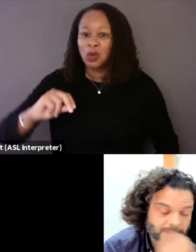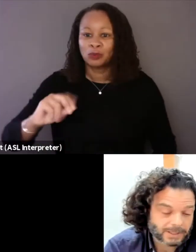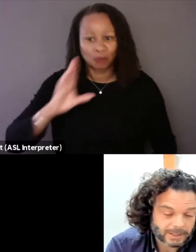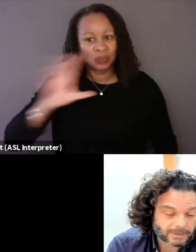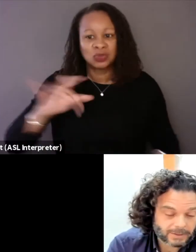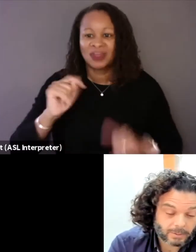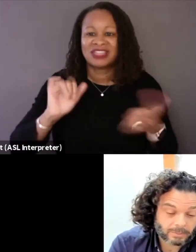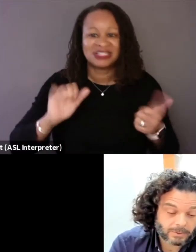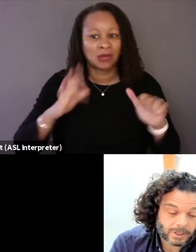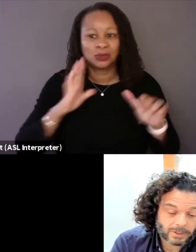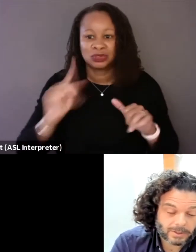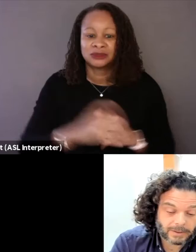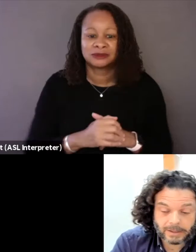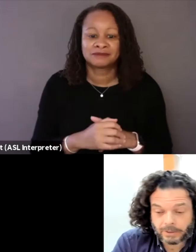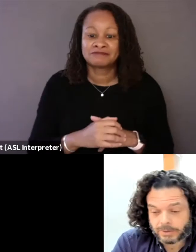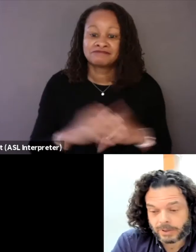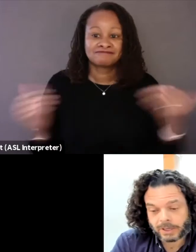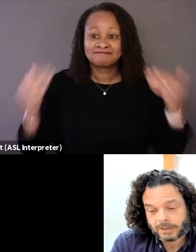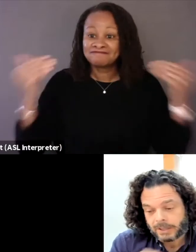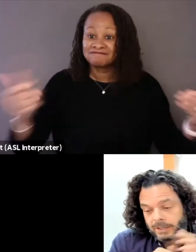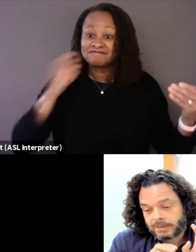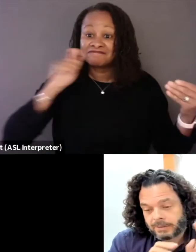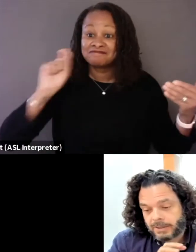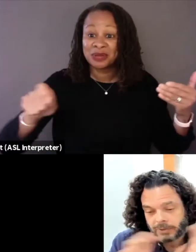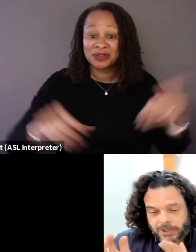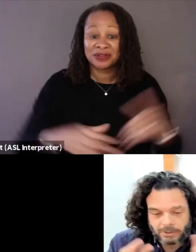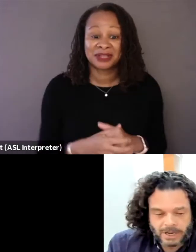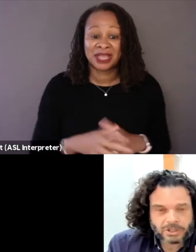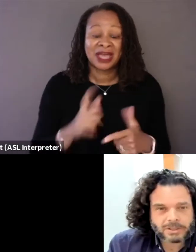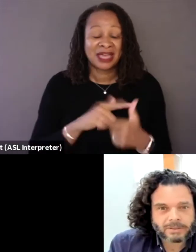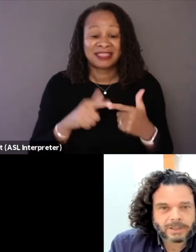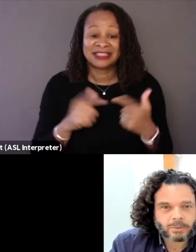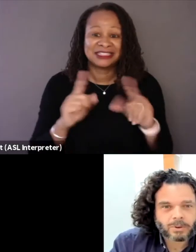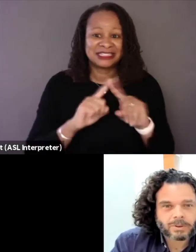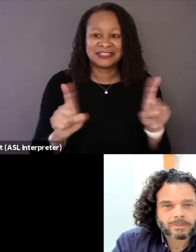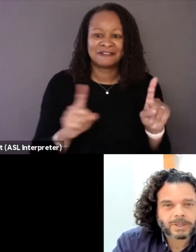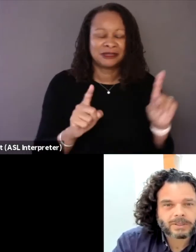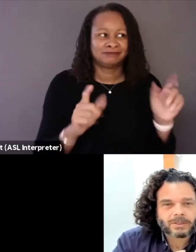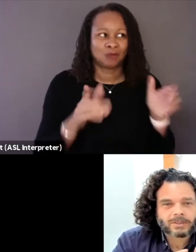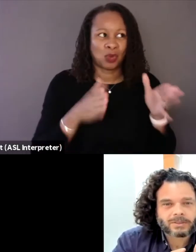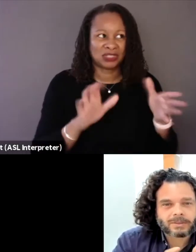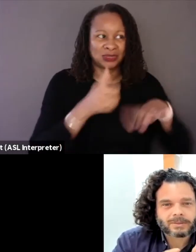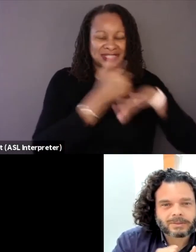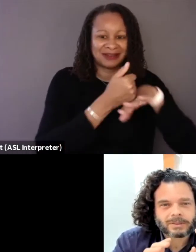And like, so she just, and then there was like different iterations of it where it's just,